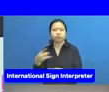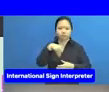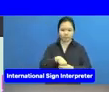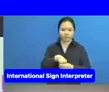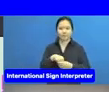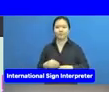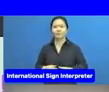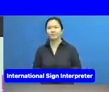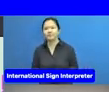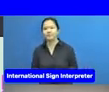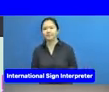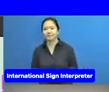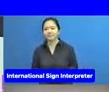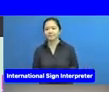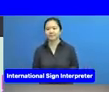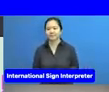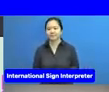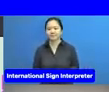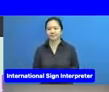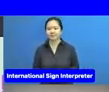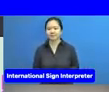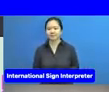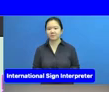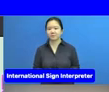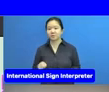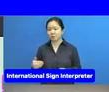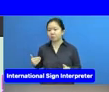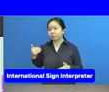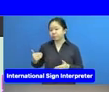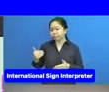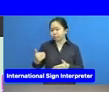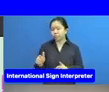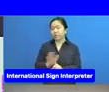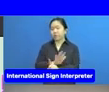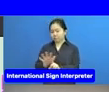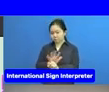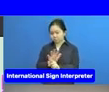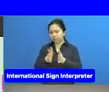Also, Perform Europe's pilot research has revealed several disparities between countries and communities